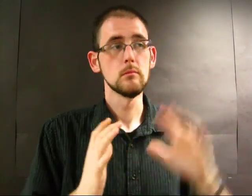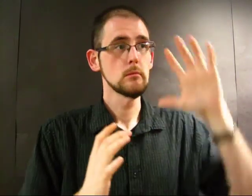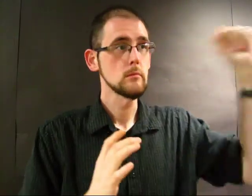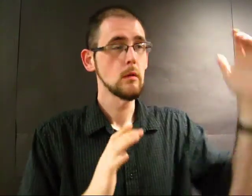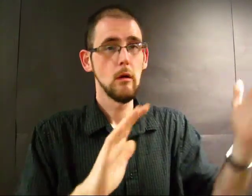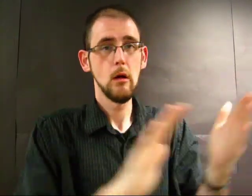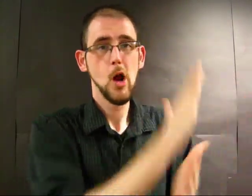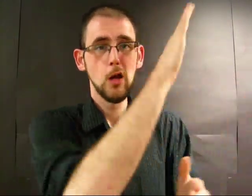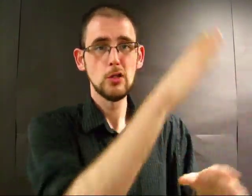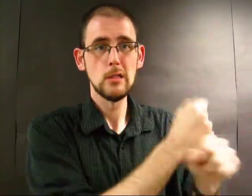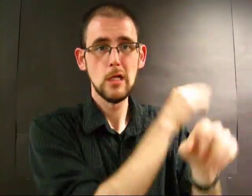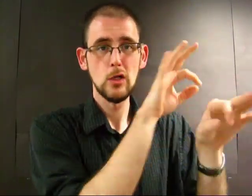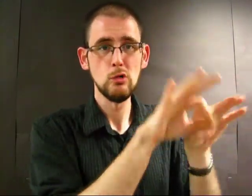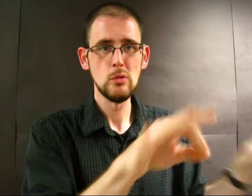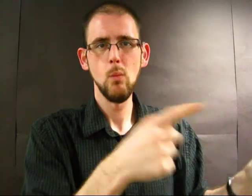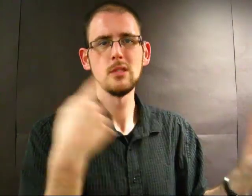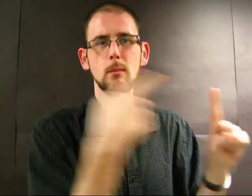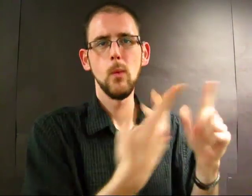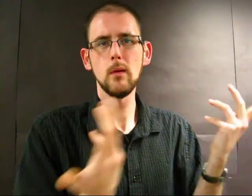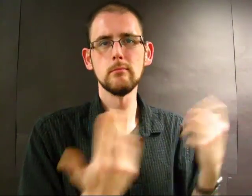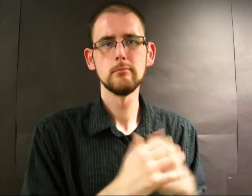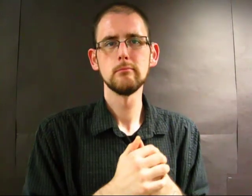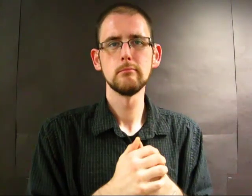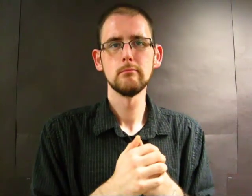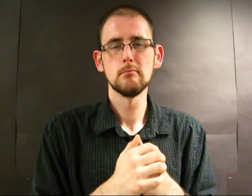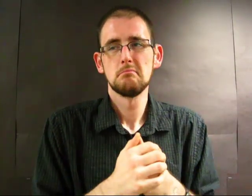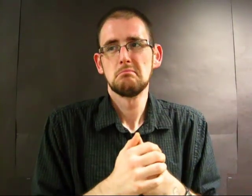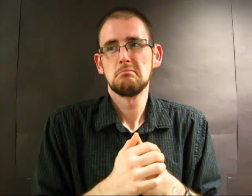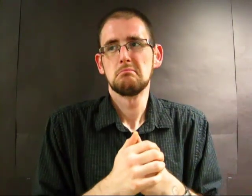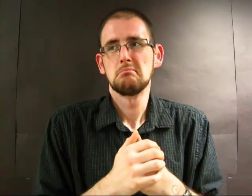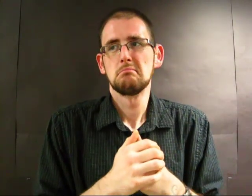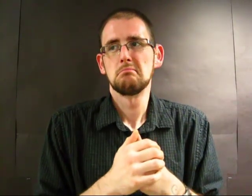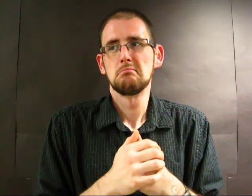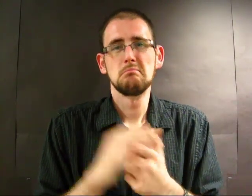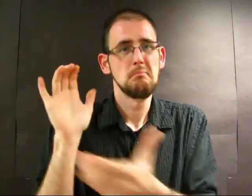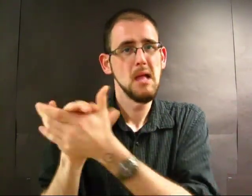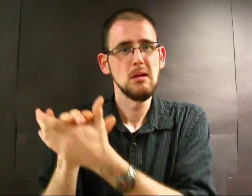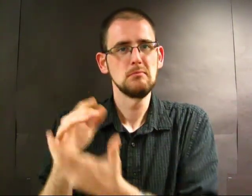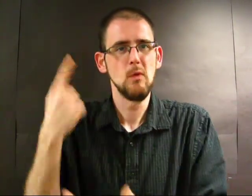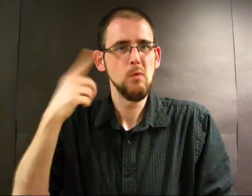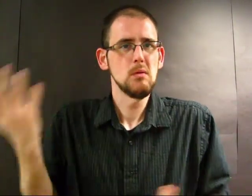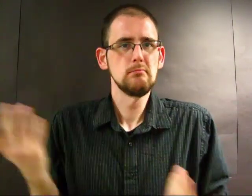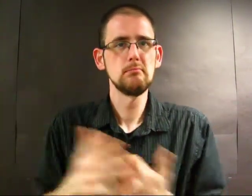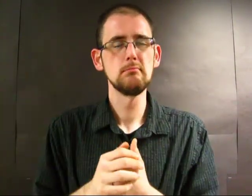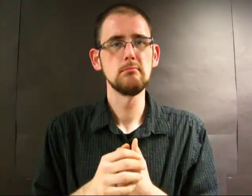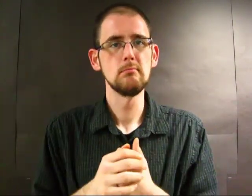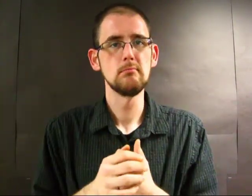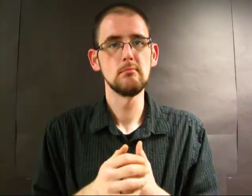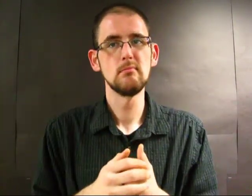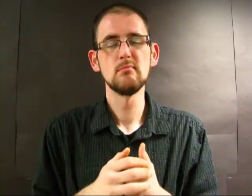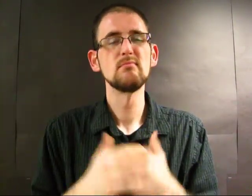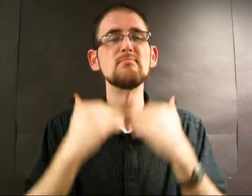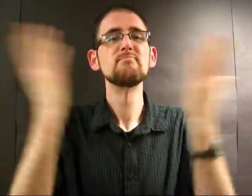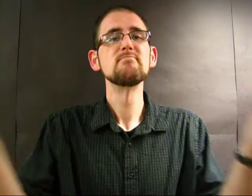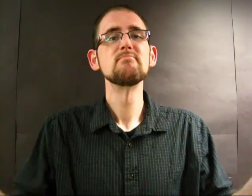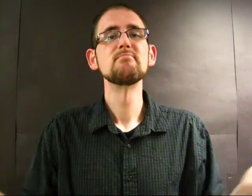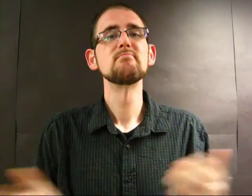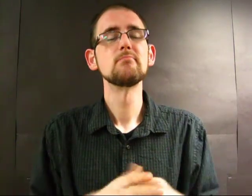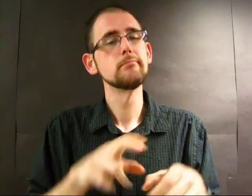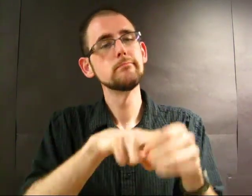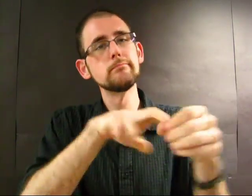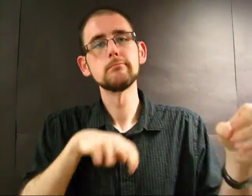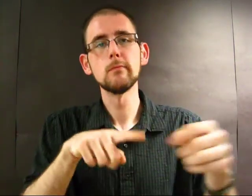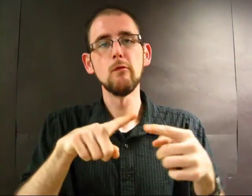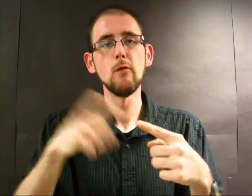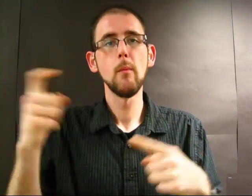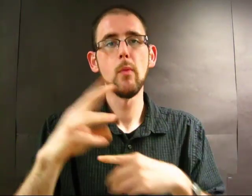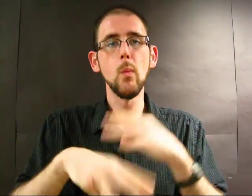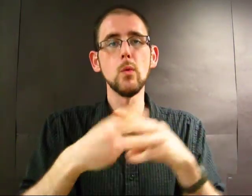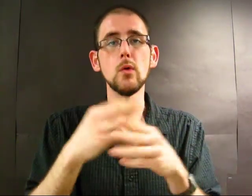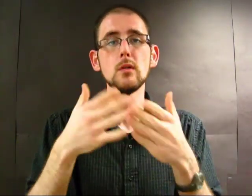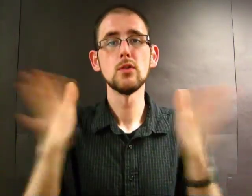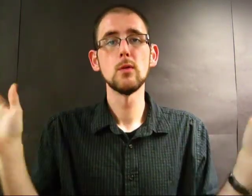Why go to college? What would be the point? Why get married? What good would that do? So he withdraws from the world.